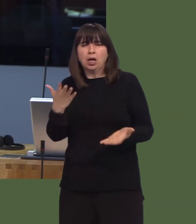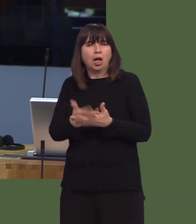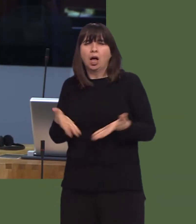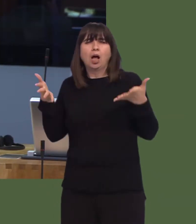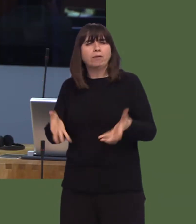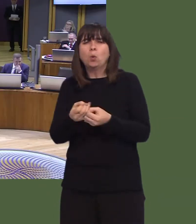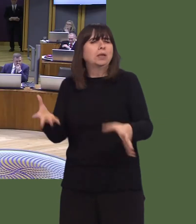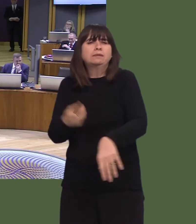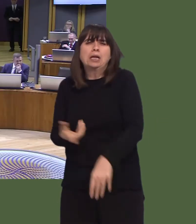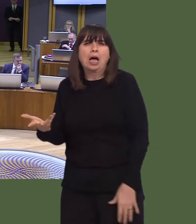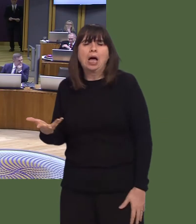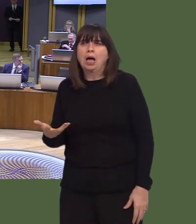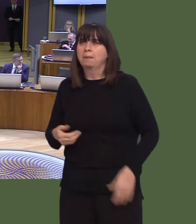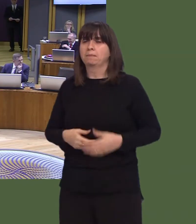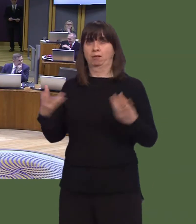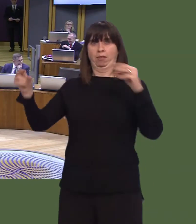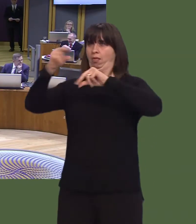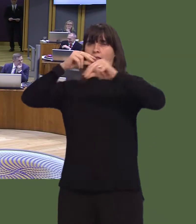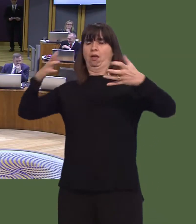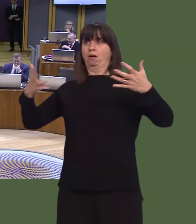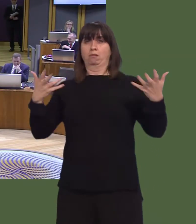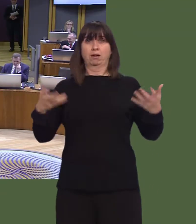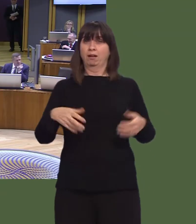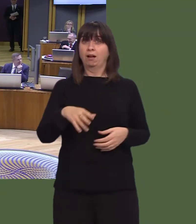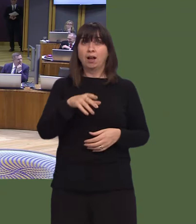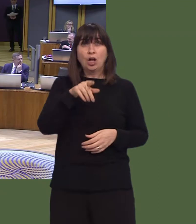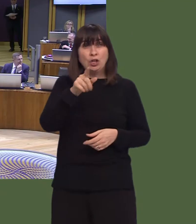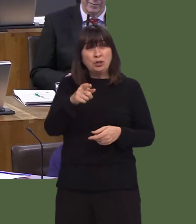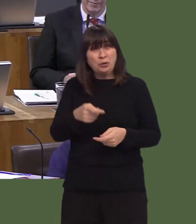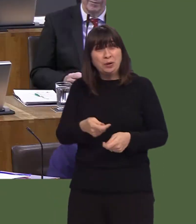Carwyn Jones AM: Does he have to use a nine-year-old to fight his battles?